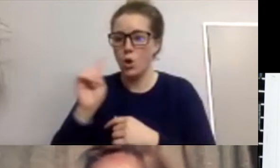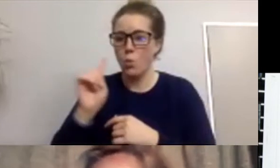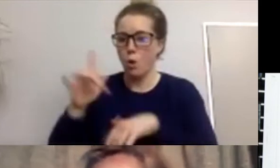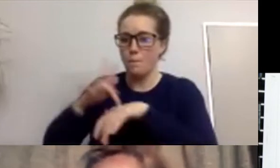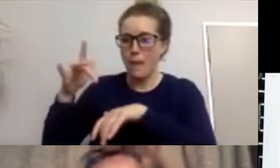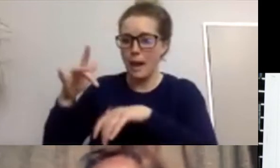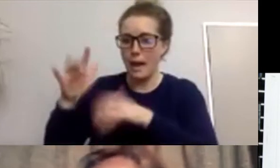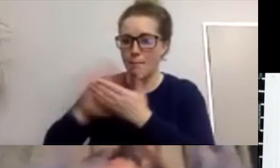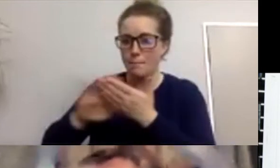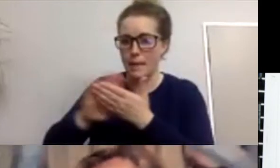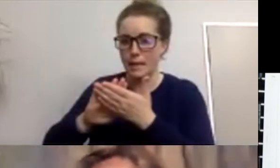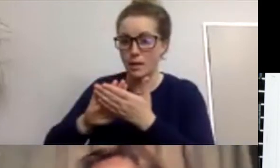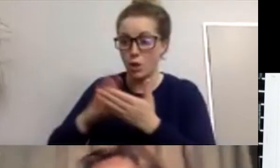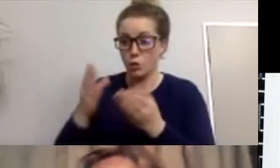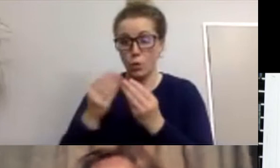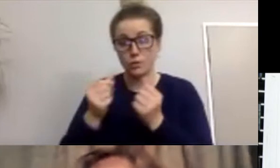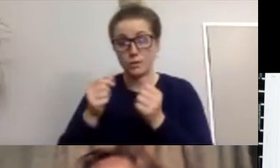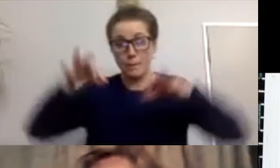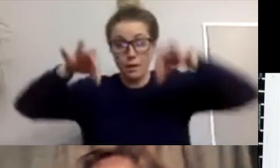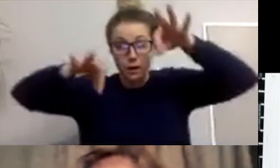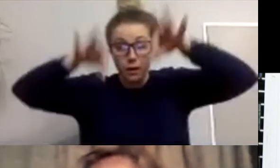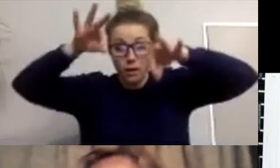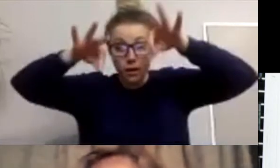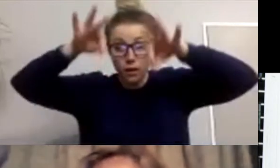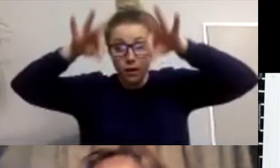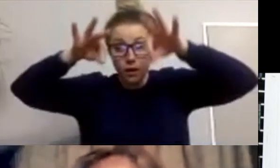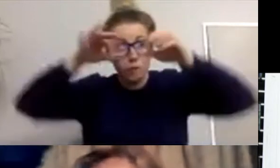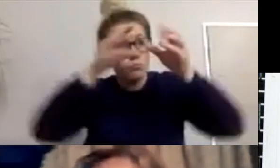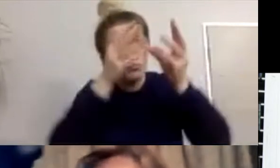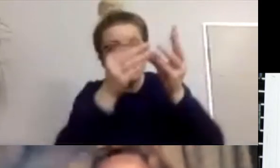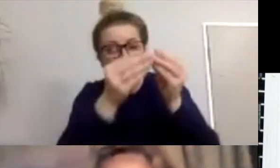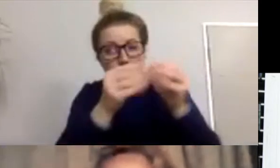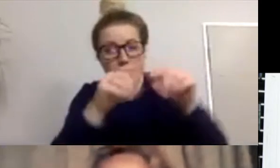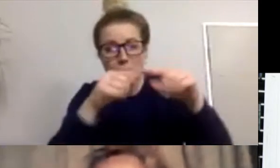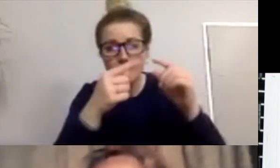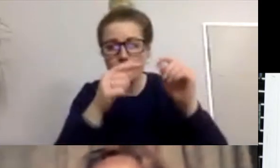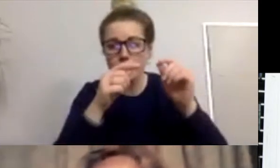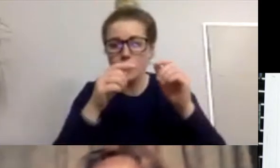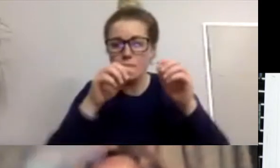so we bought some little figurines put them in a jeté and different poses so that people can feel [them]